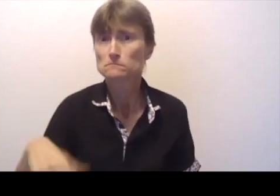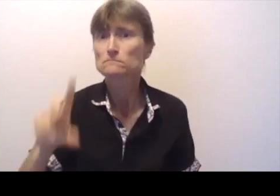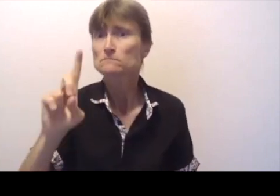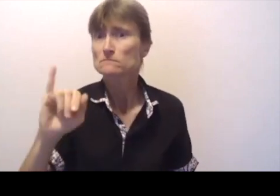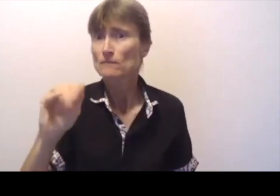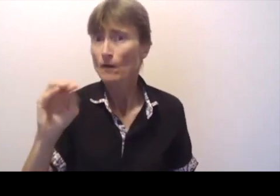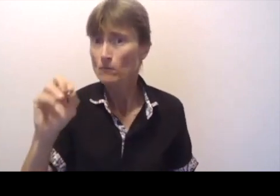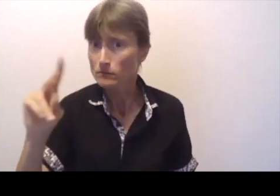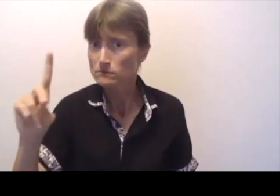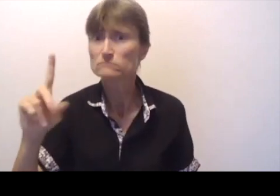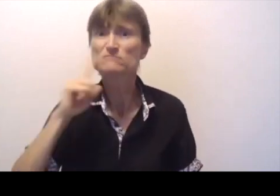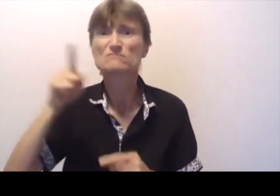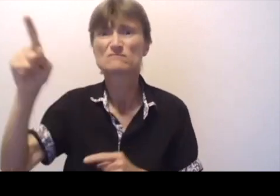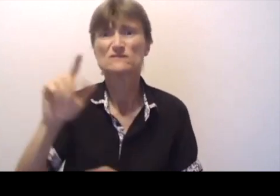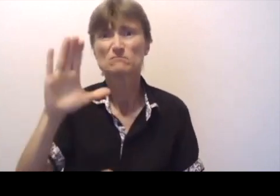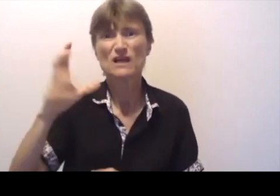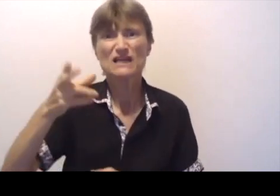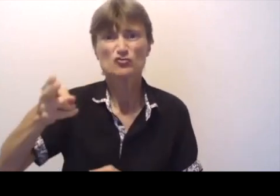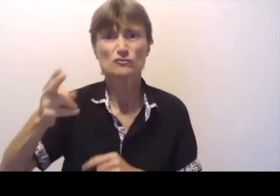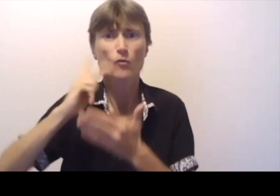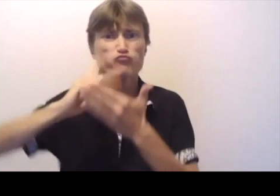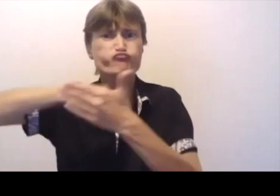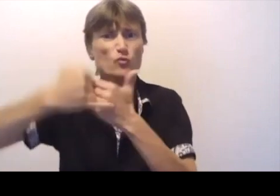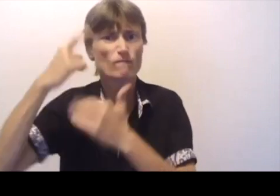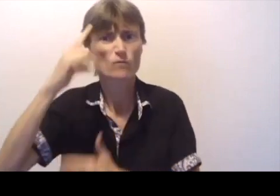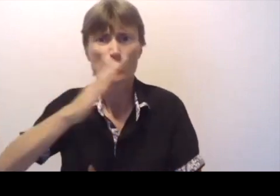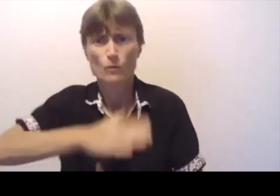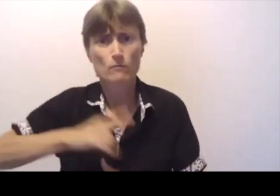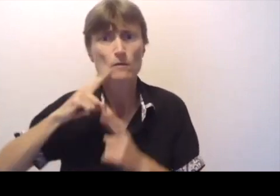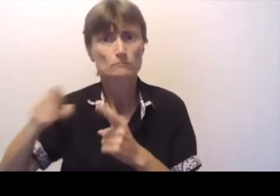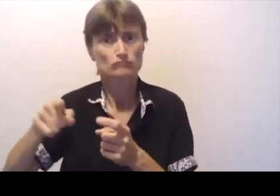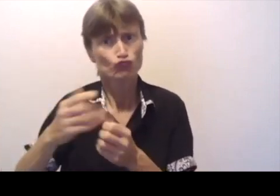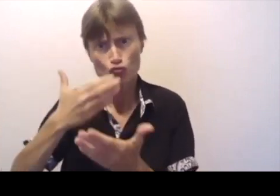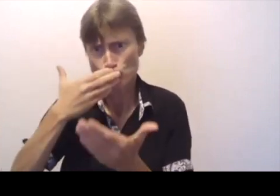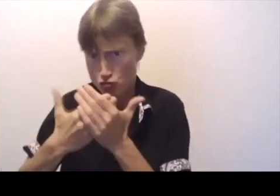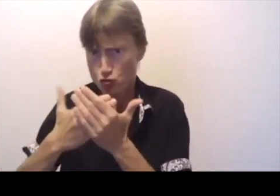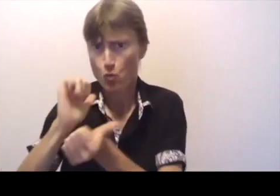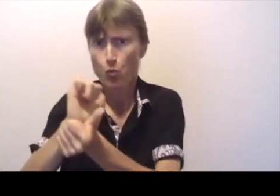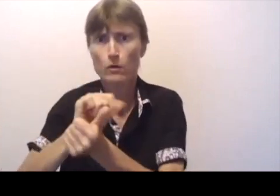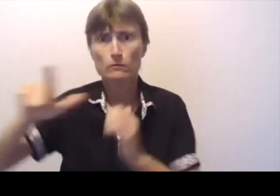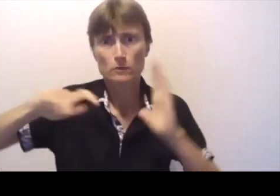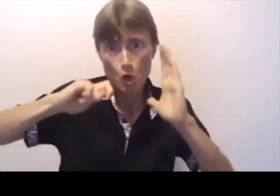project and this was an amazing solid work that was done which documented the histories of women